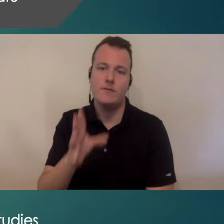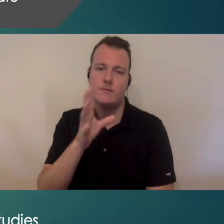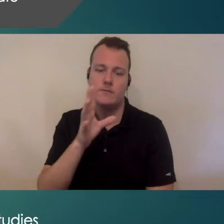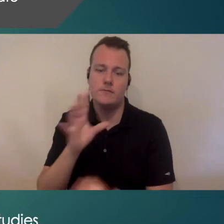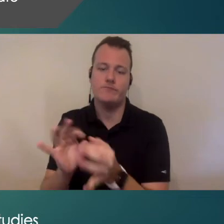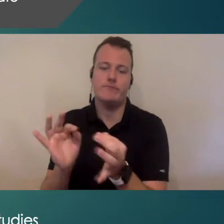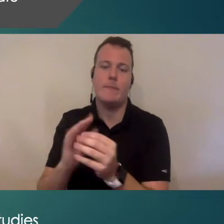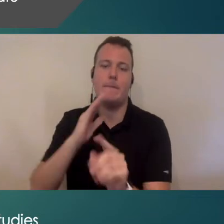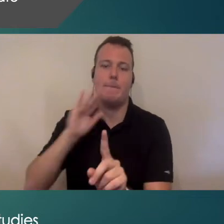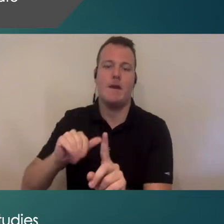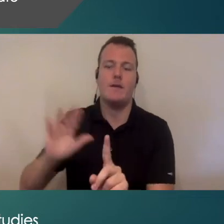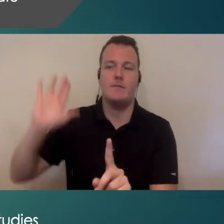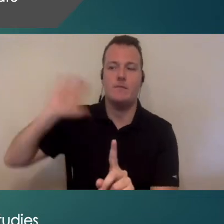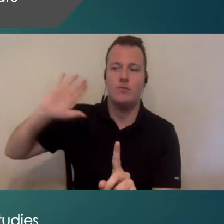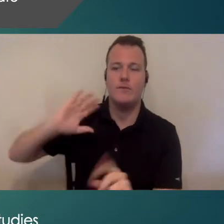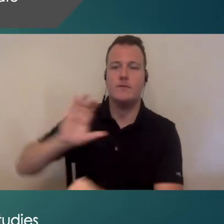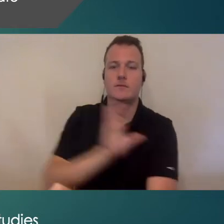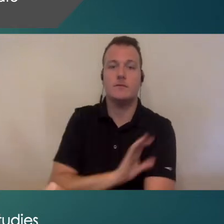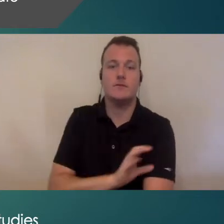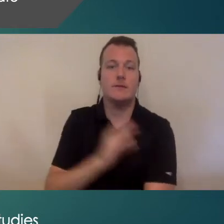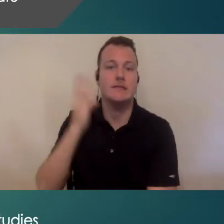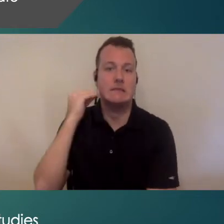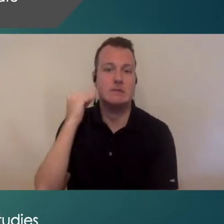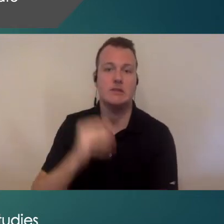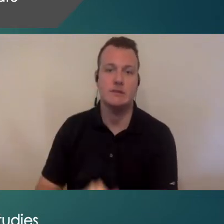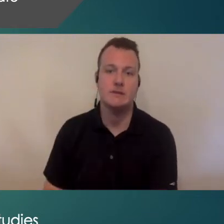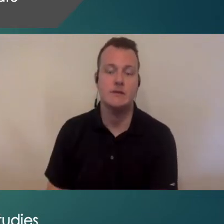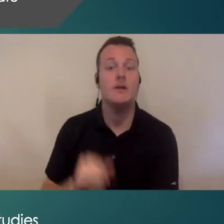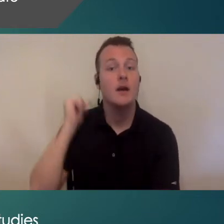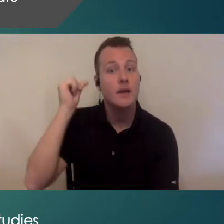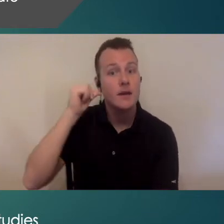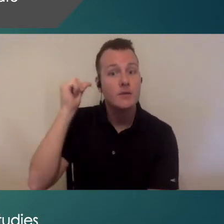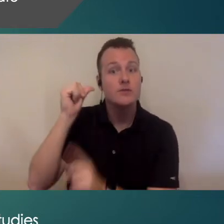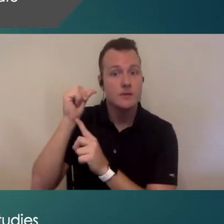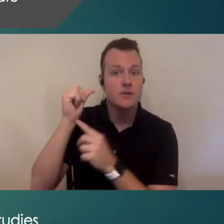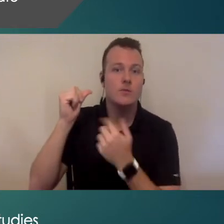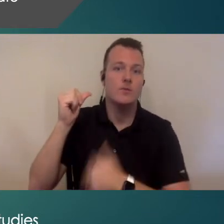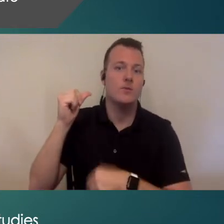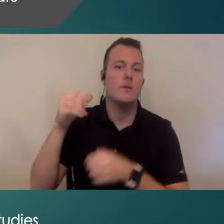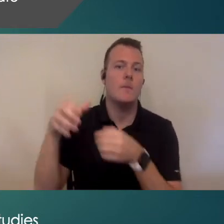about a previous clinical experience. I mentioned audiology is a very small